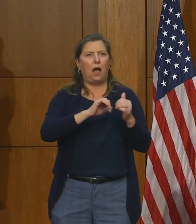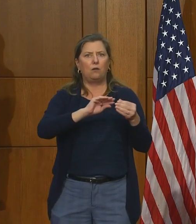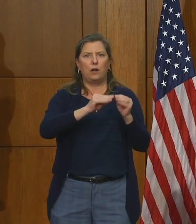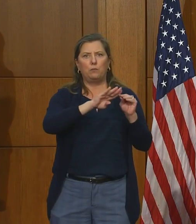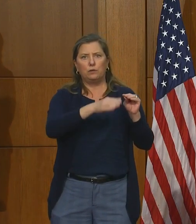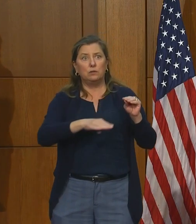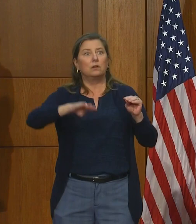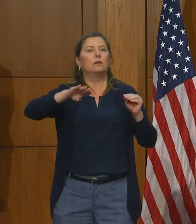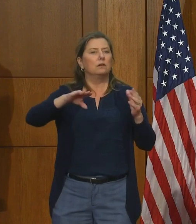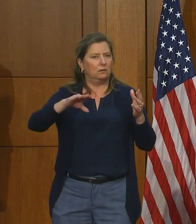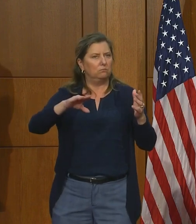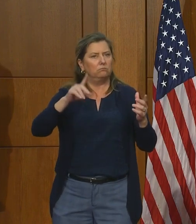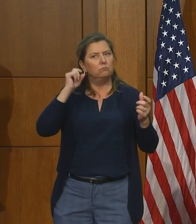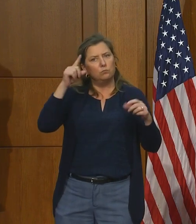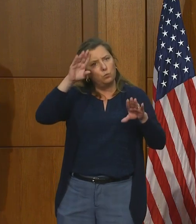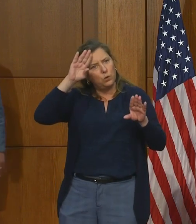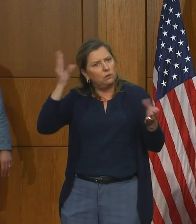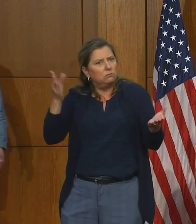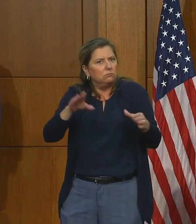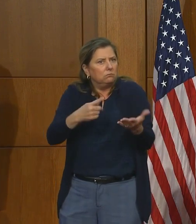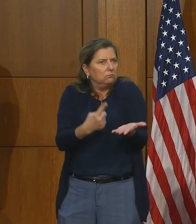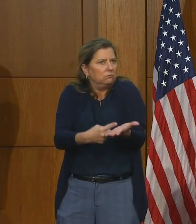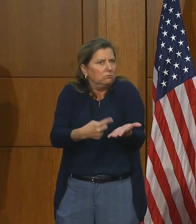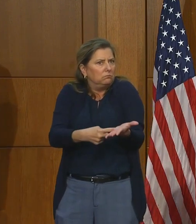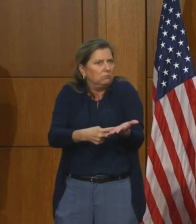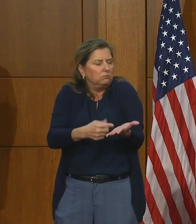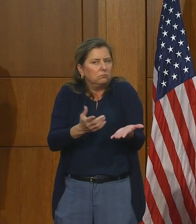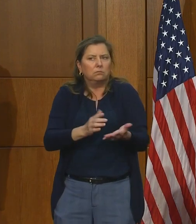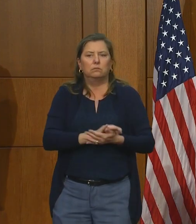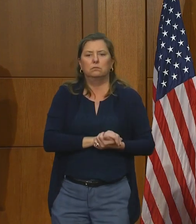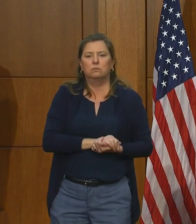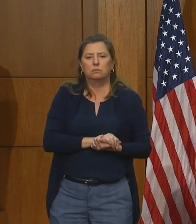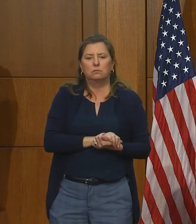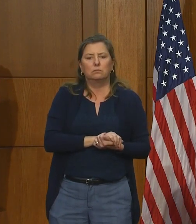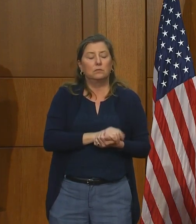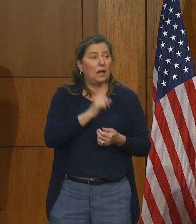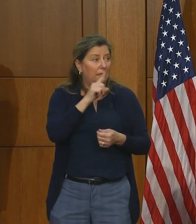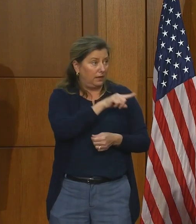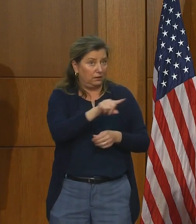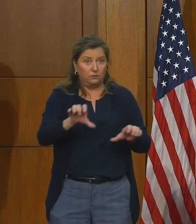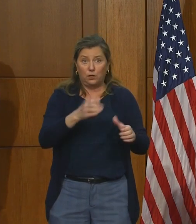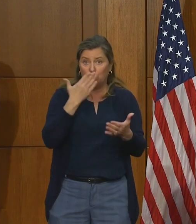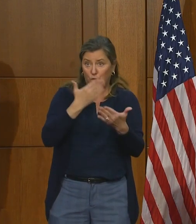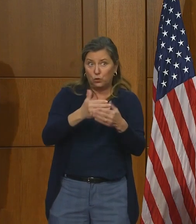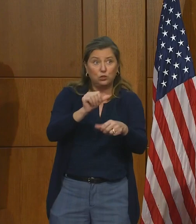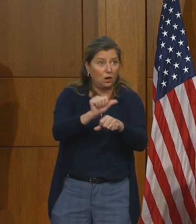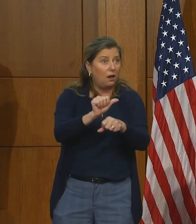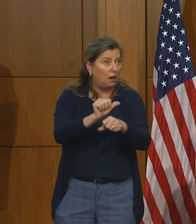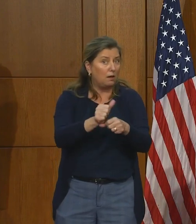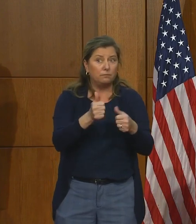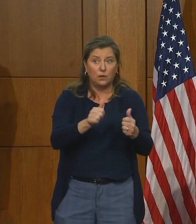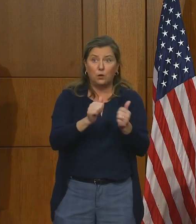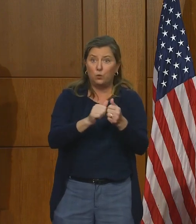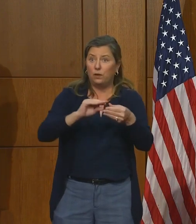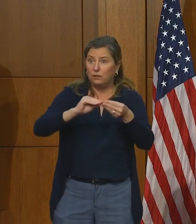FEEL COMFORTABLE WITH THE- THAT THEY'RE SEEING. WE'RE OPEN MINE